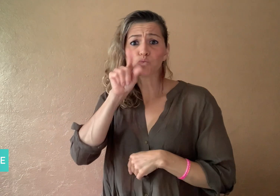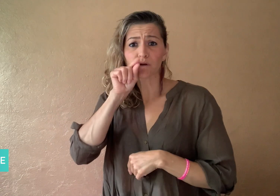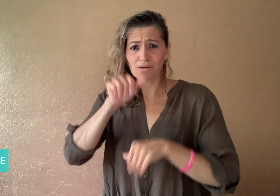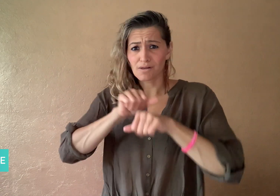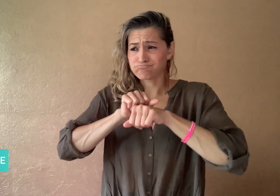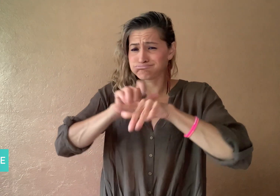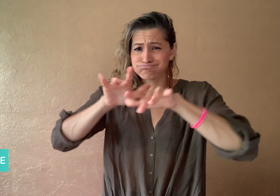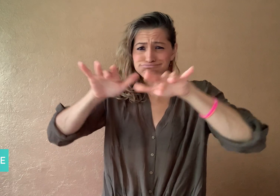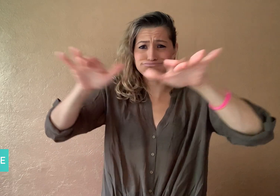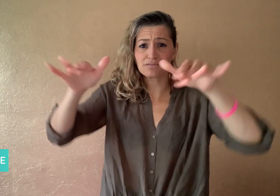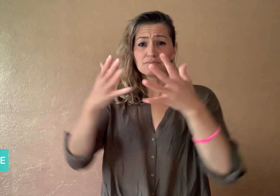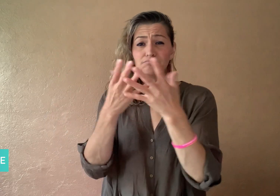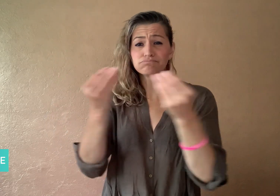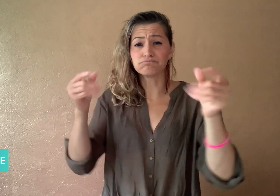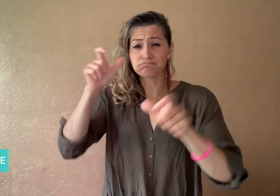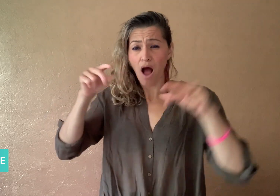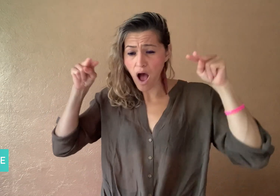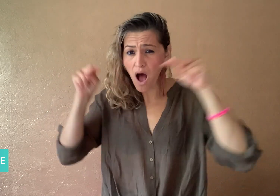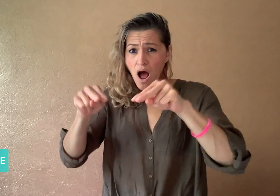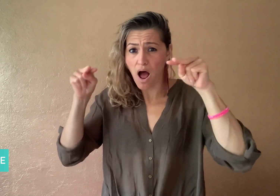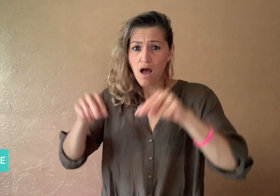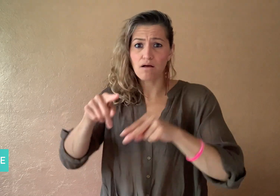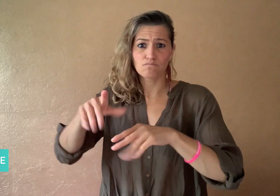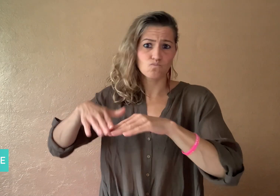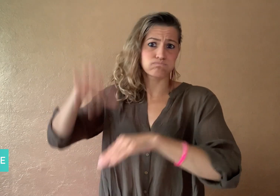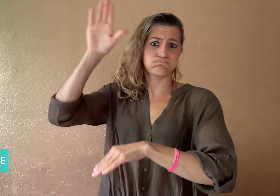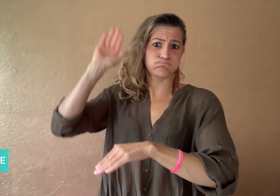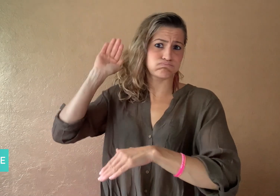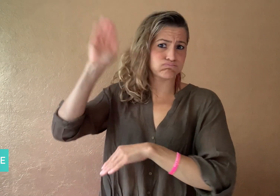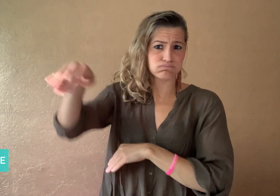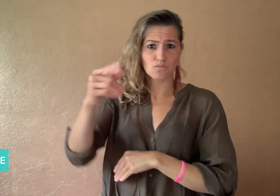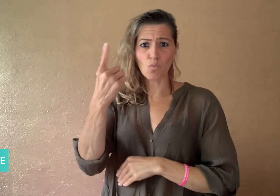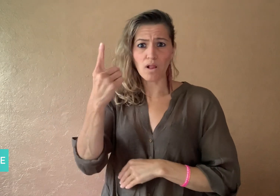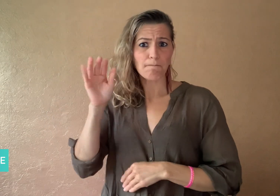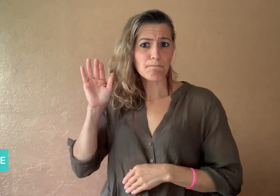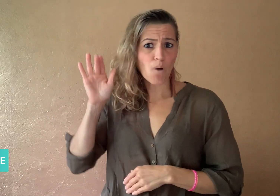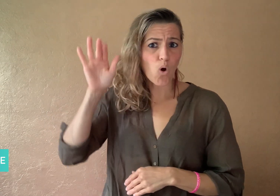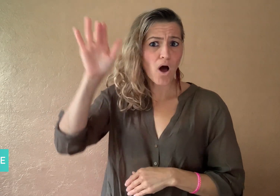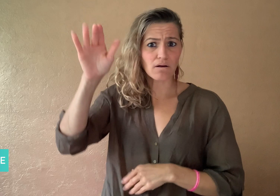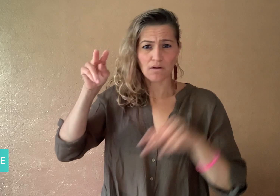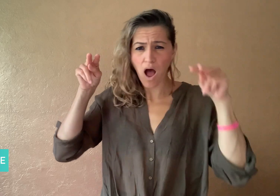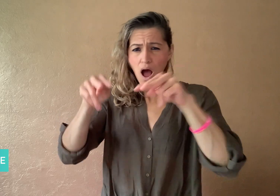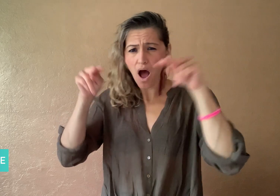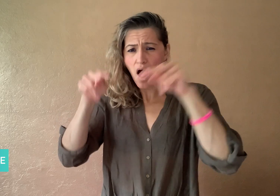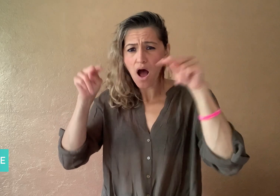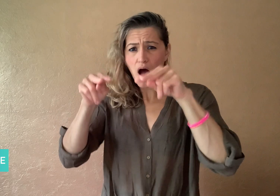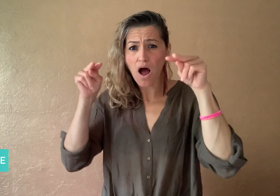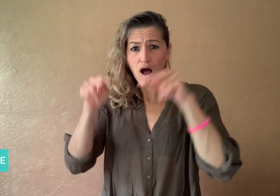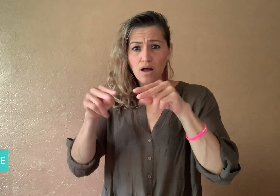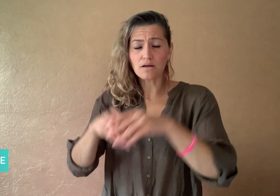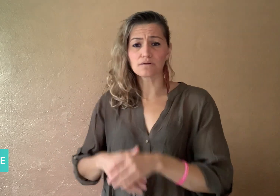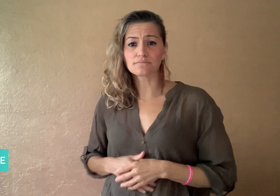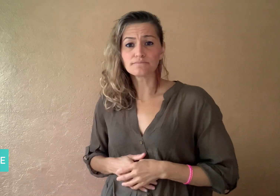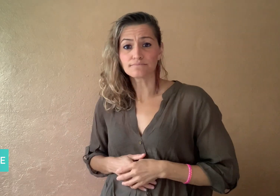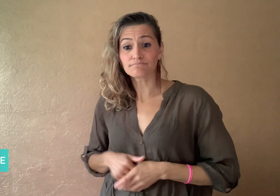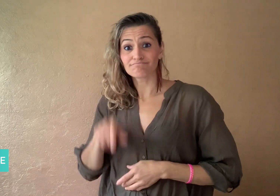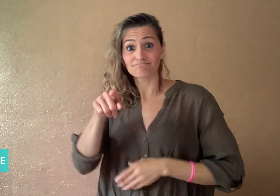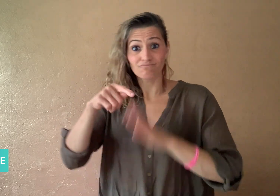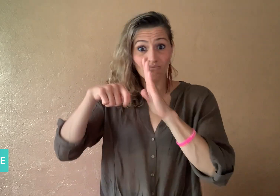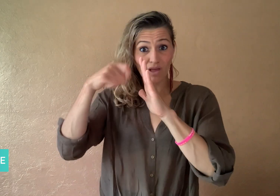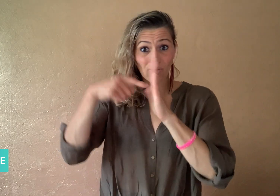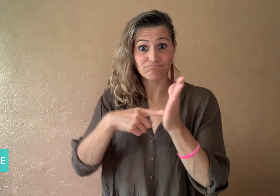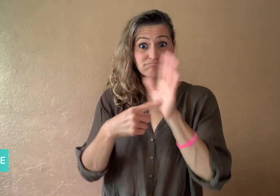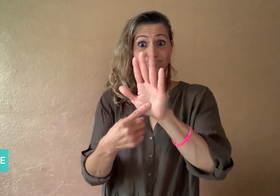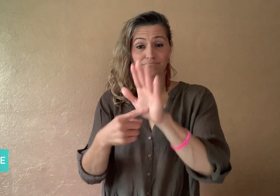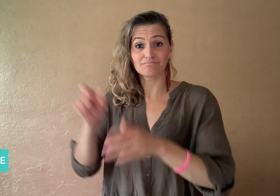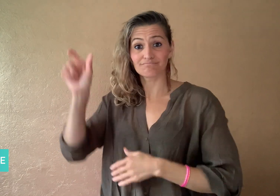with over one million views. In the video, Danny spoke